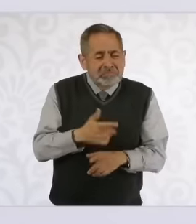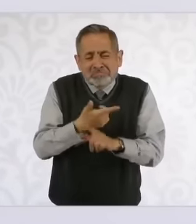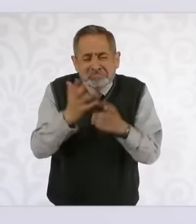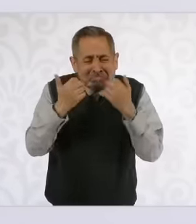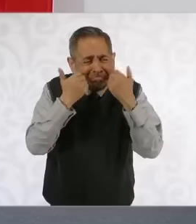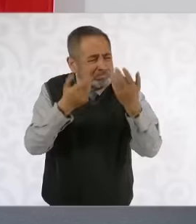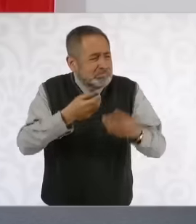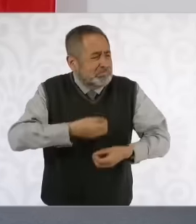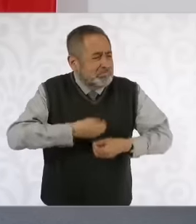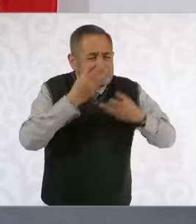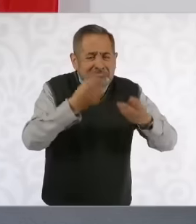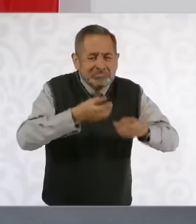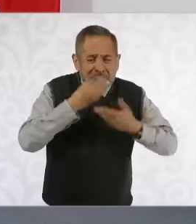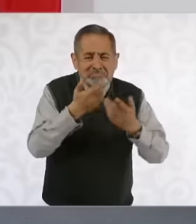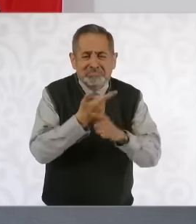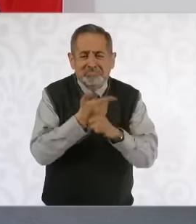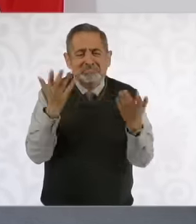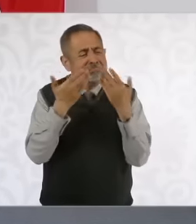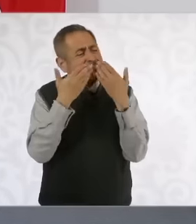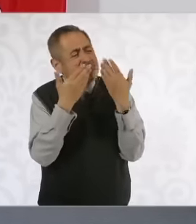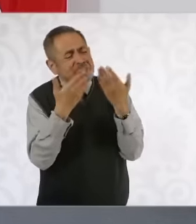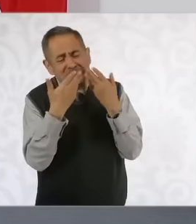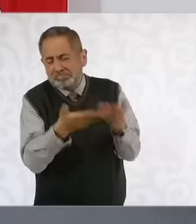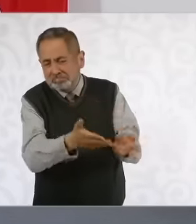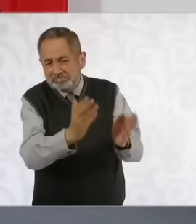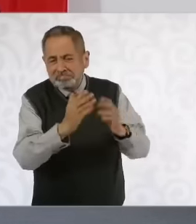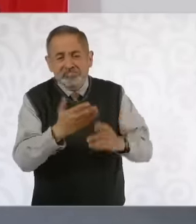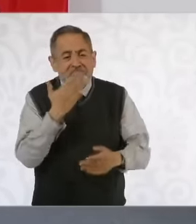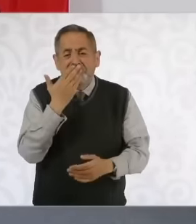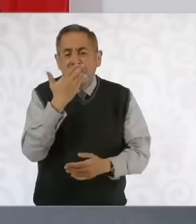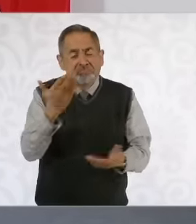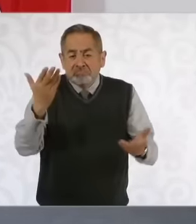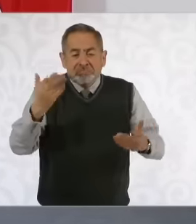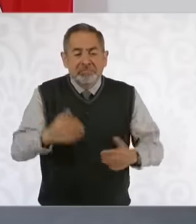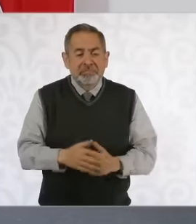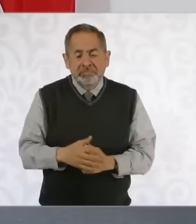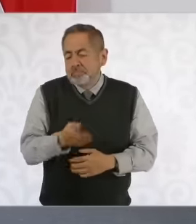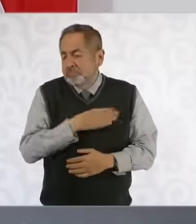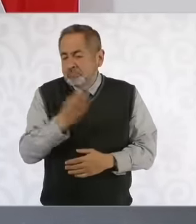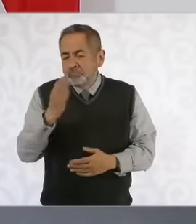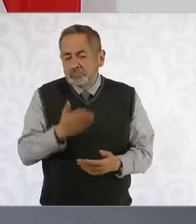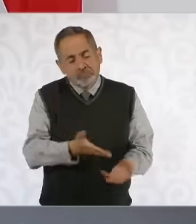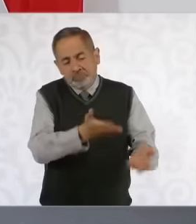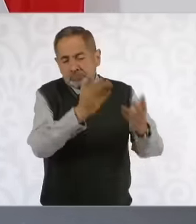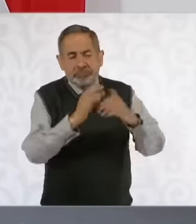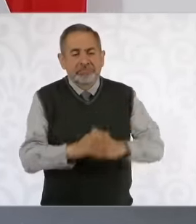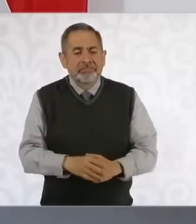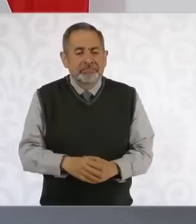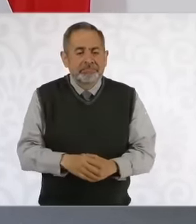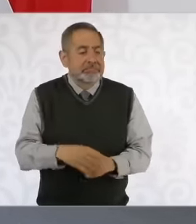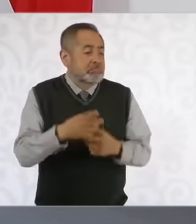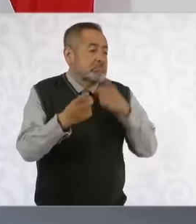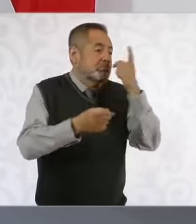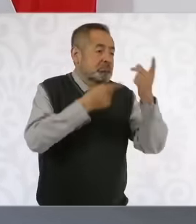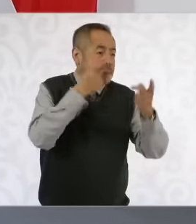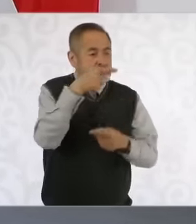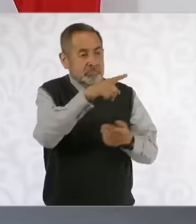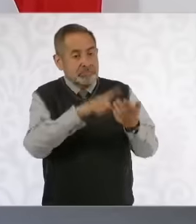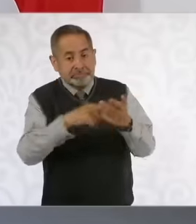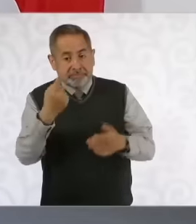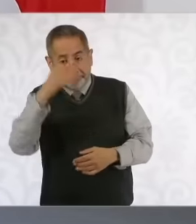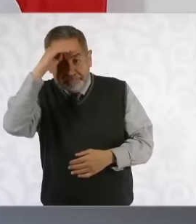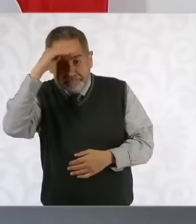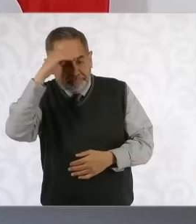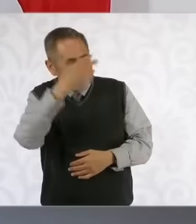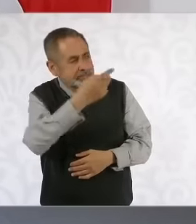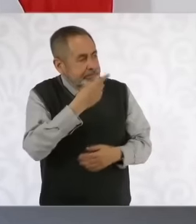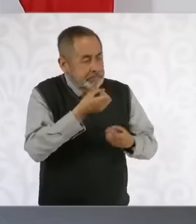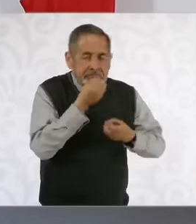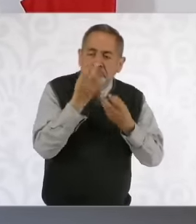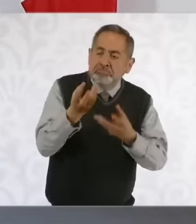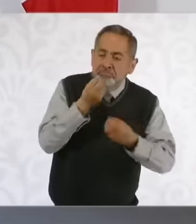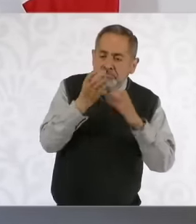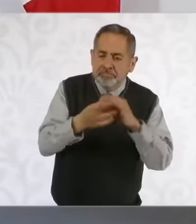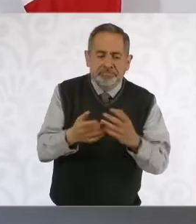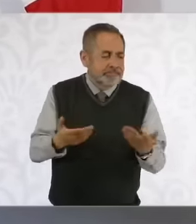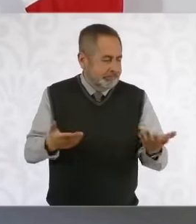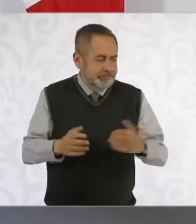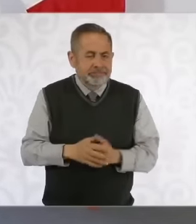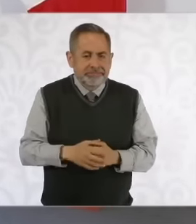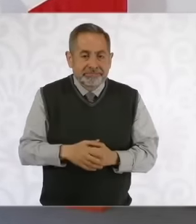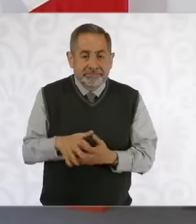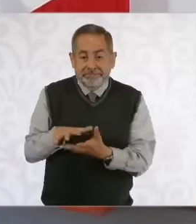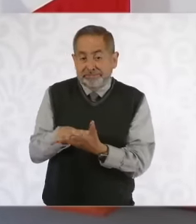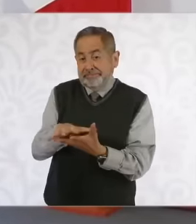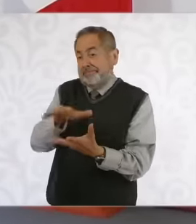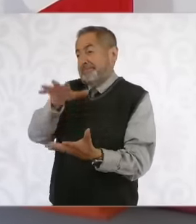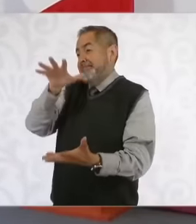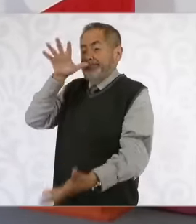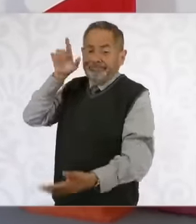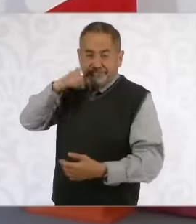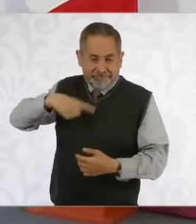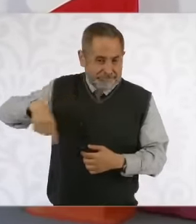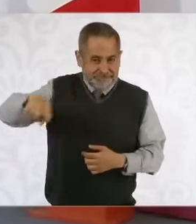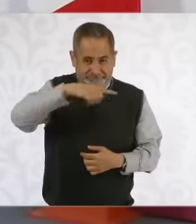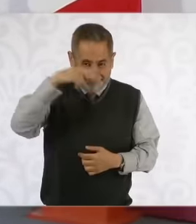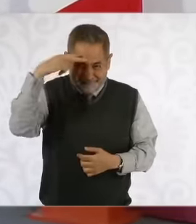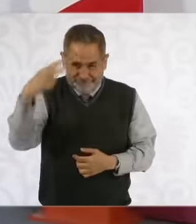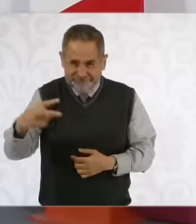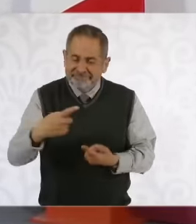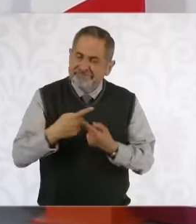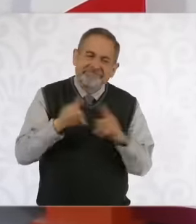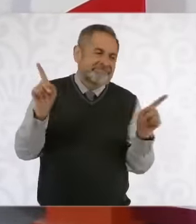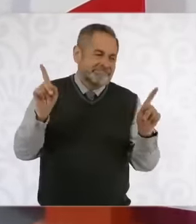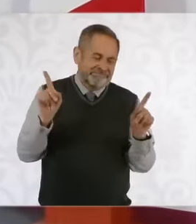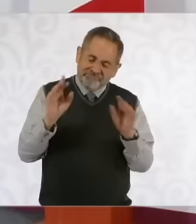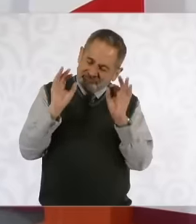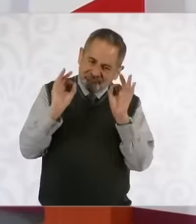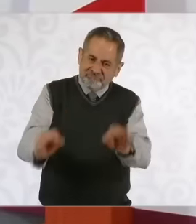It is not good that he says what he thinks because The vast majority of the people of Mexico think very differently